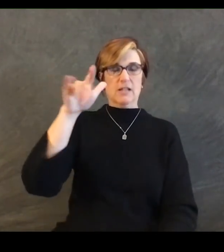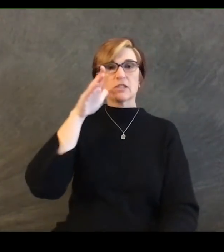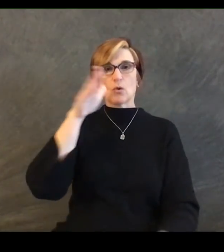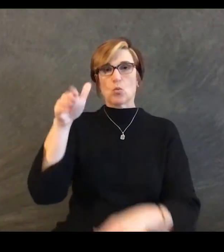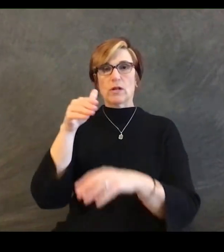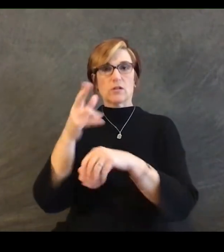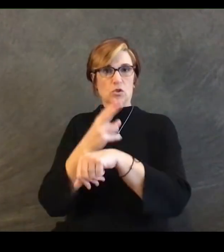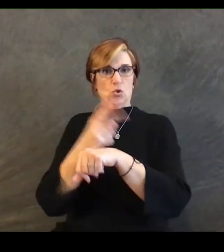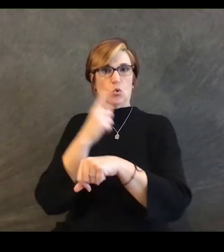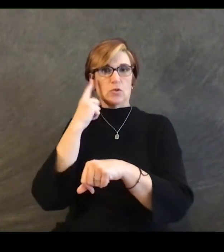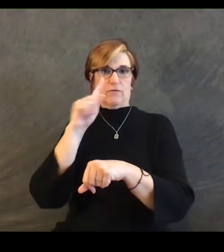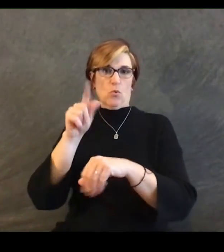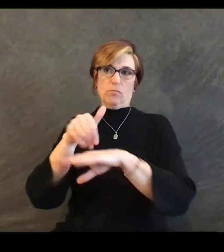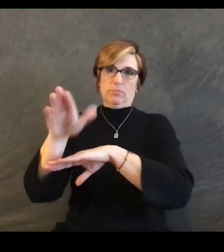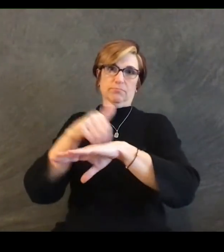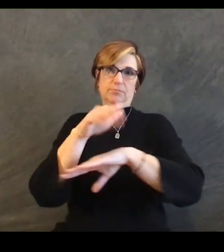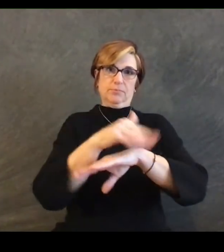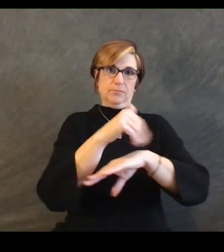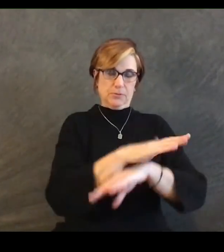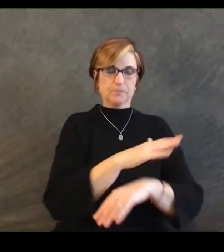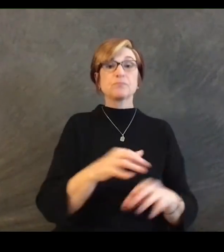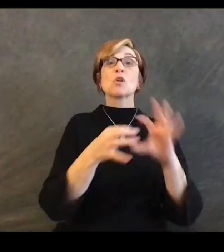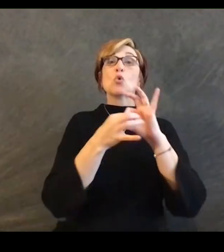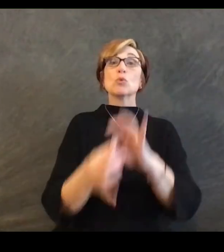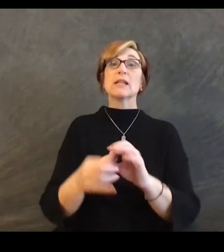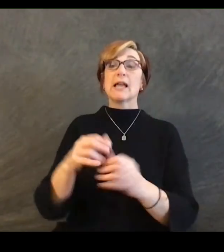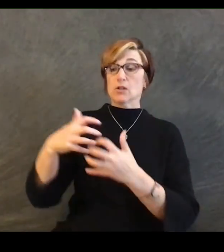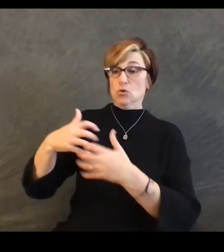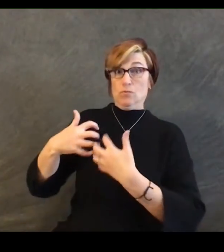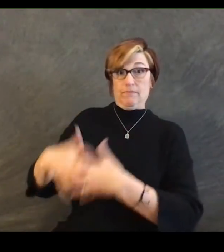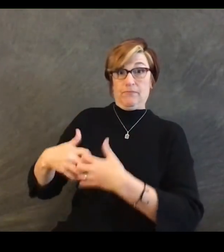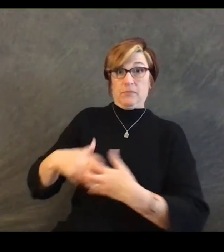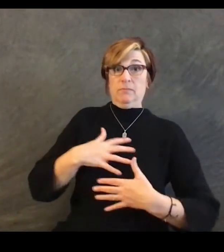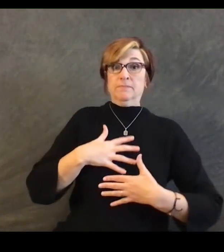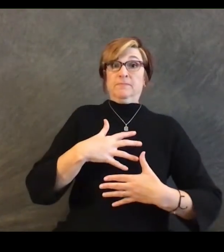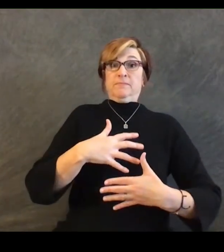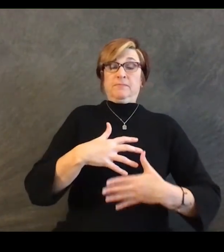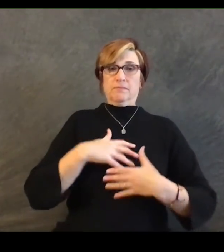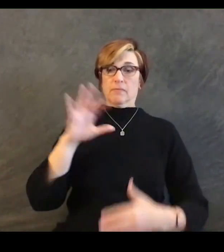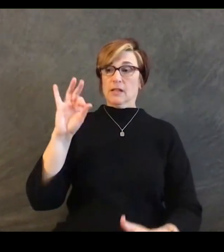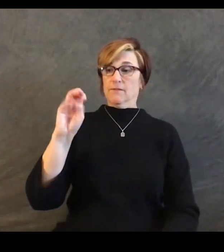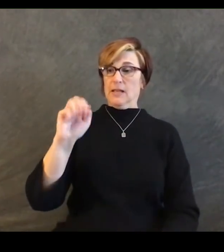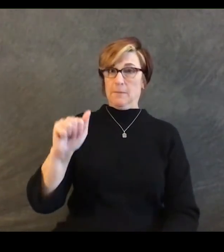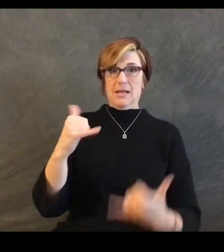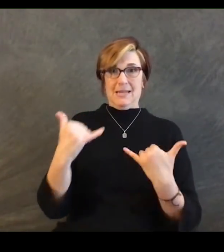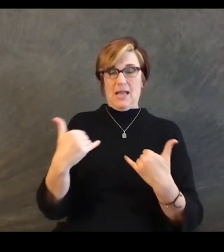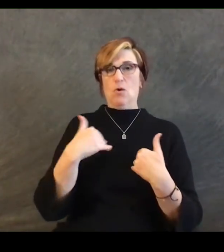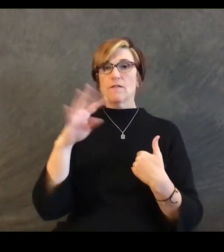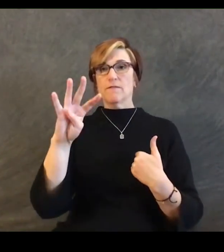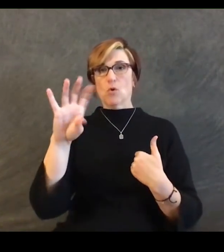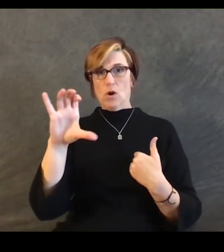subject of ventilators FEMA is currently delivering 400 ventilators to Michigan